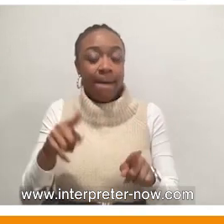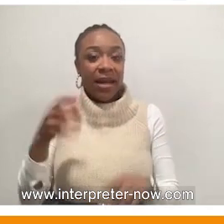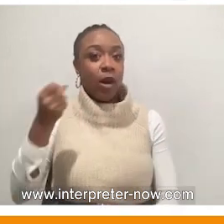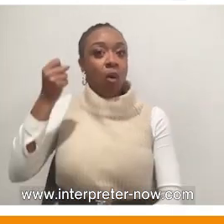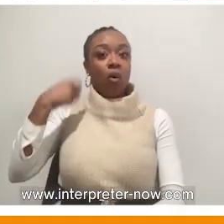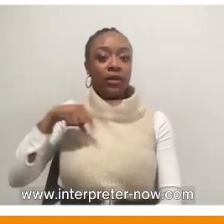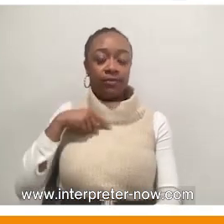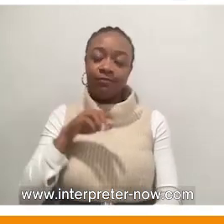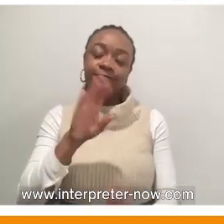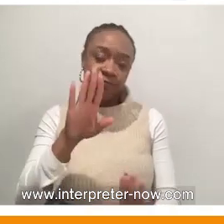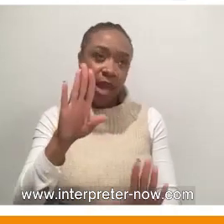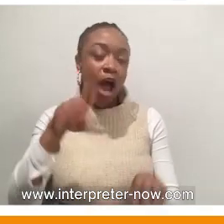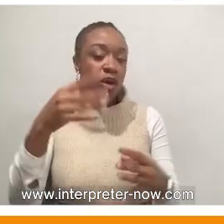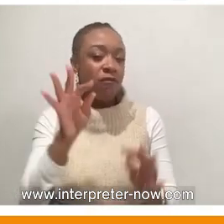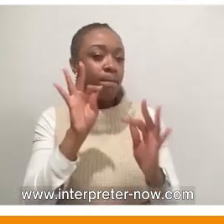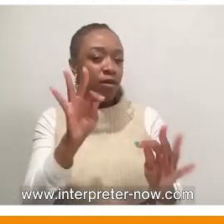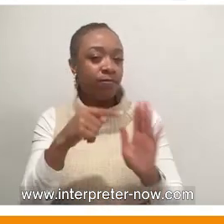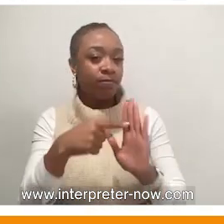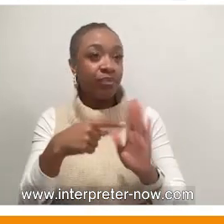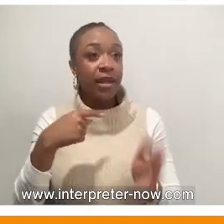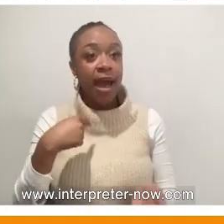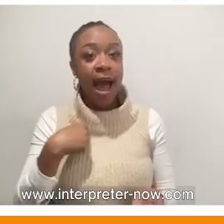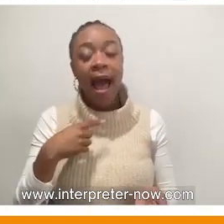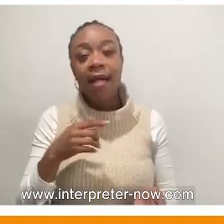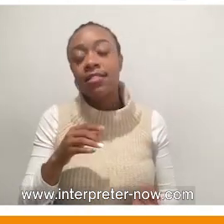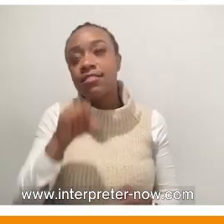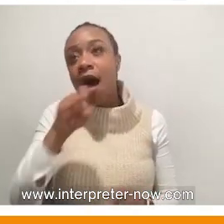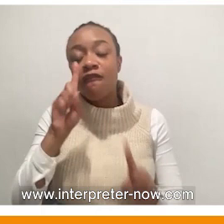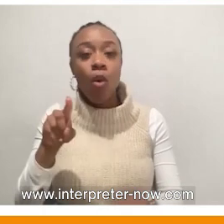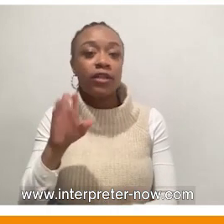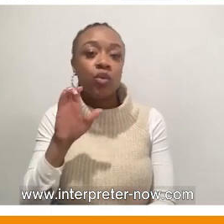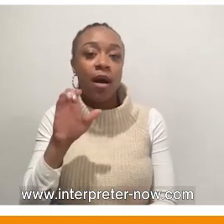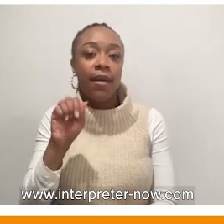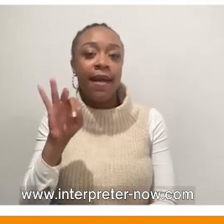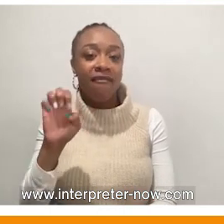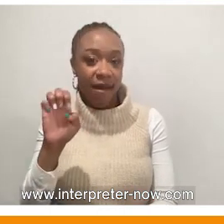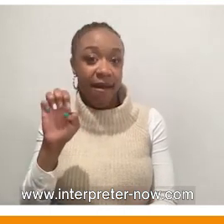Yeah, I'll give you a perfect example. Like, I love going to cafes, coffee shops.